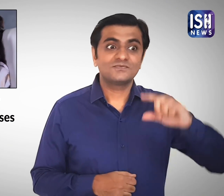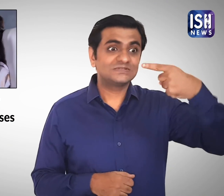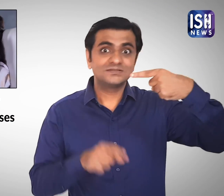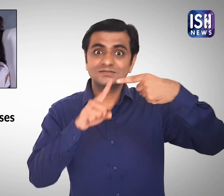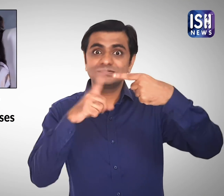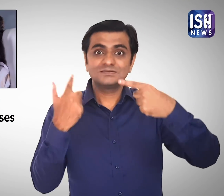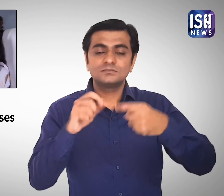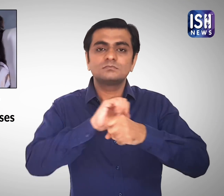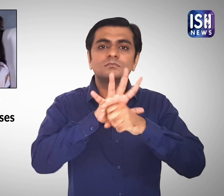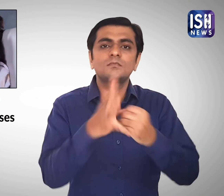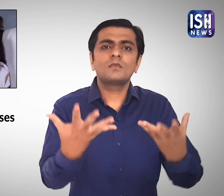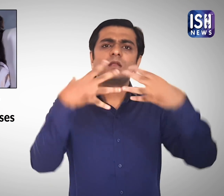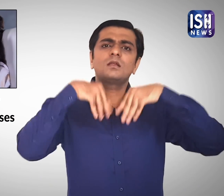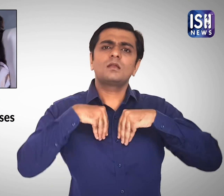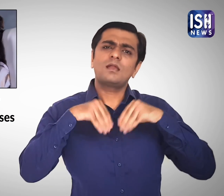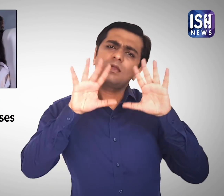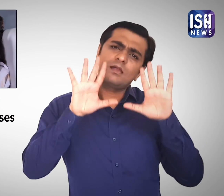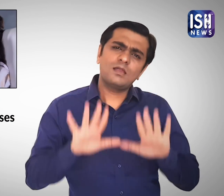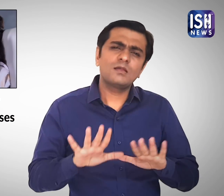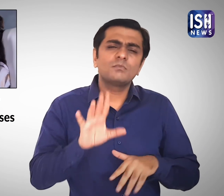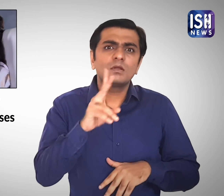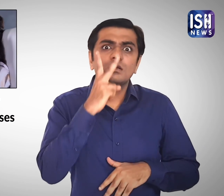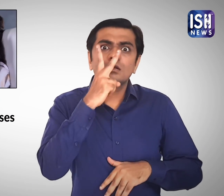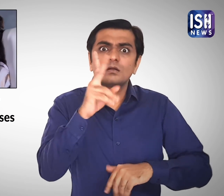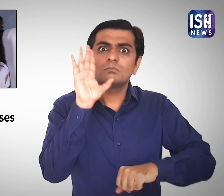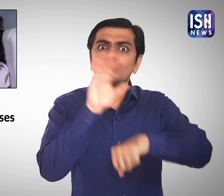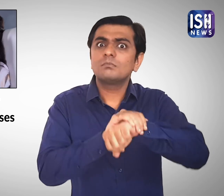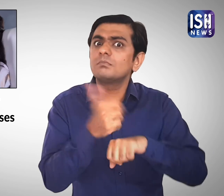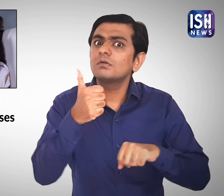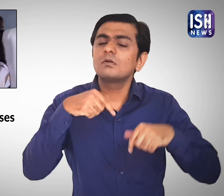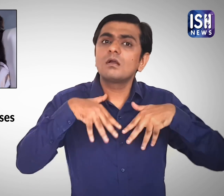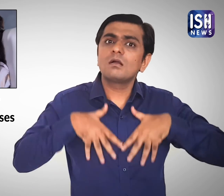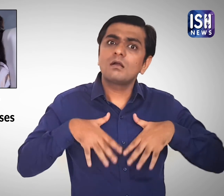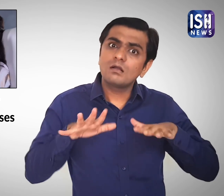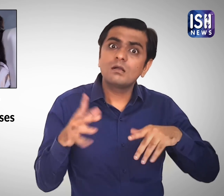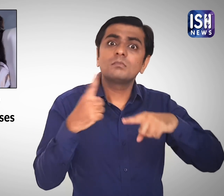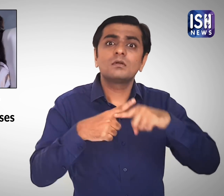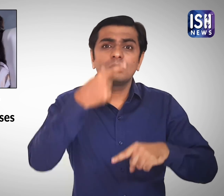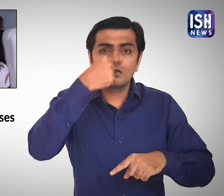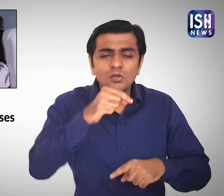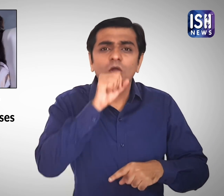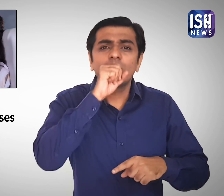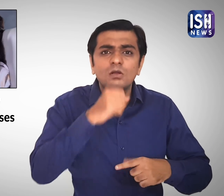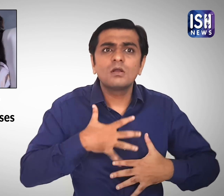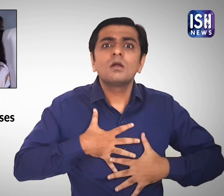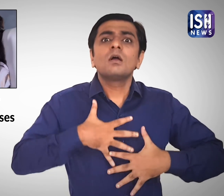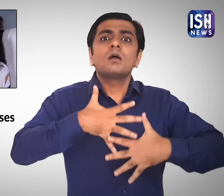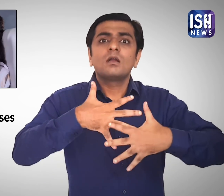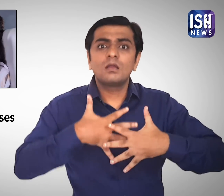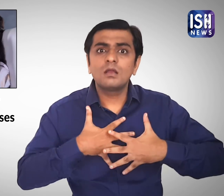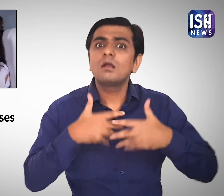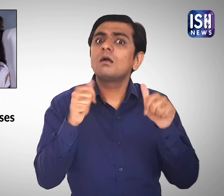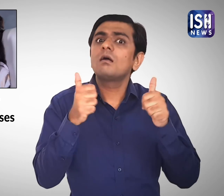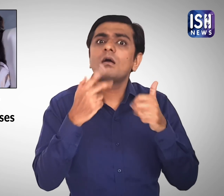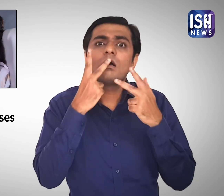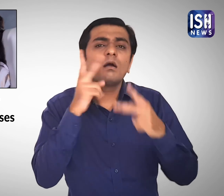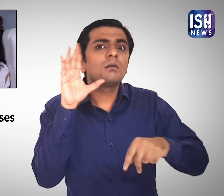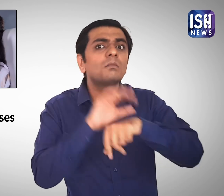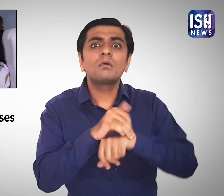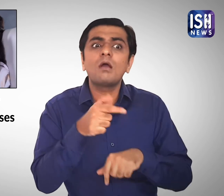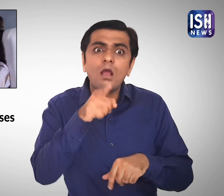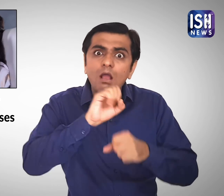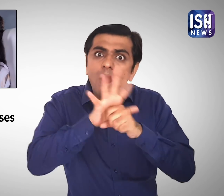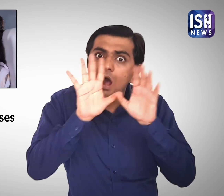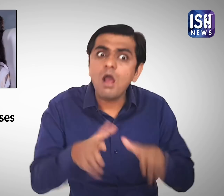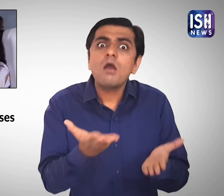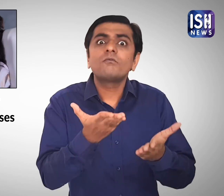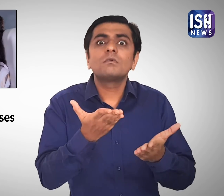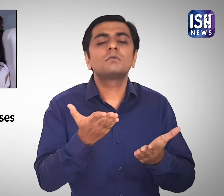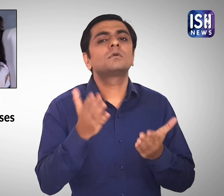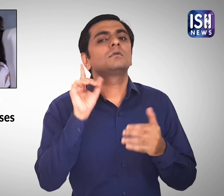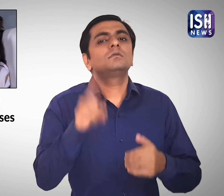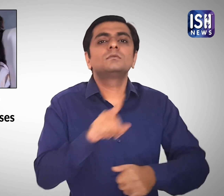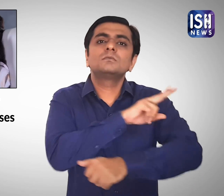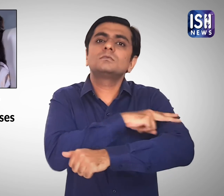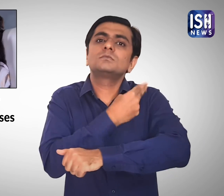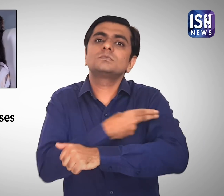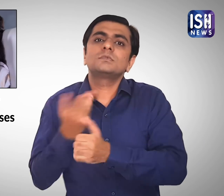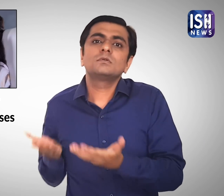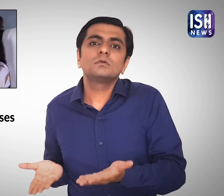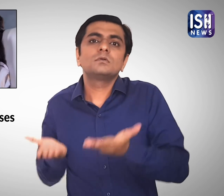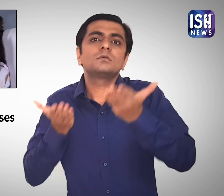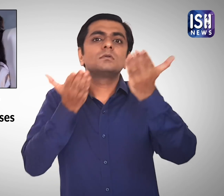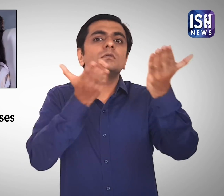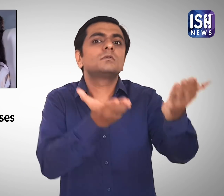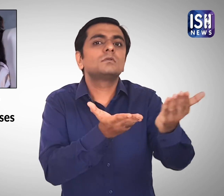For Mild/ Very Mild/ Pre-symptomatic Cases admission is necessary.